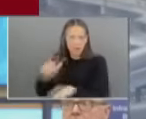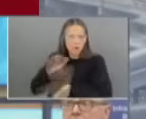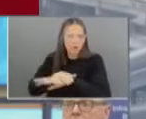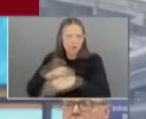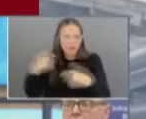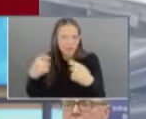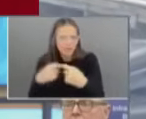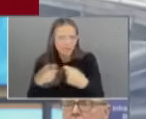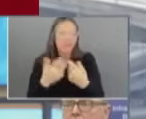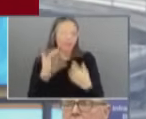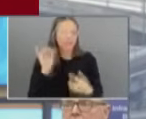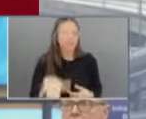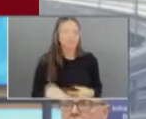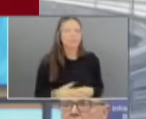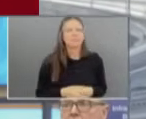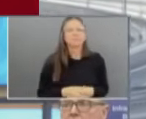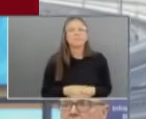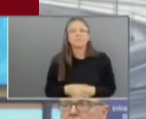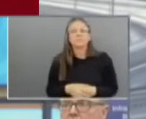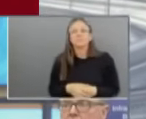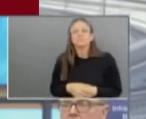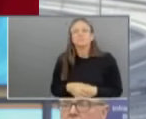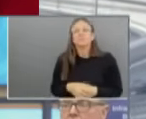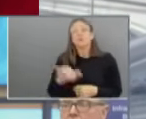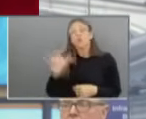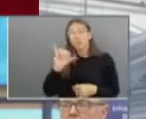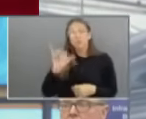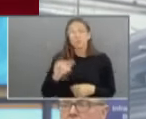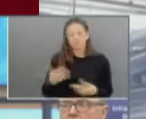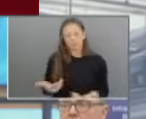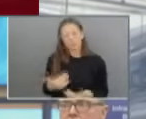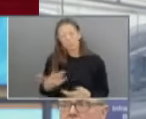TO BE SO THAT THEY CAN RESTORE THOSE POWER POWER LINES AND GET YOU BACK ON ONLINE.